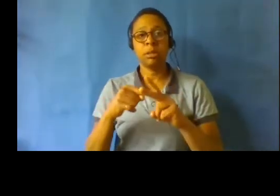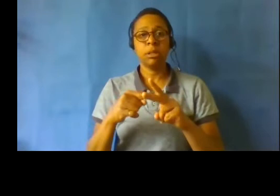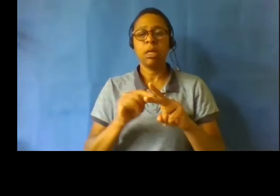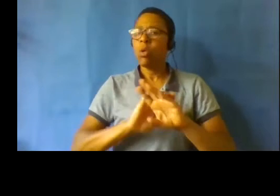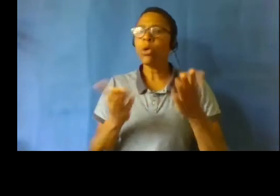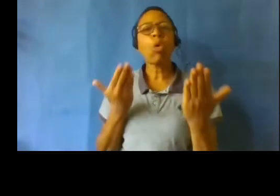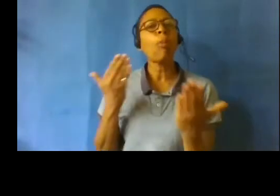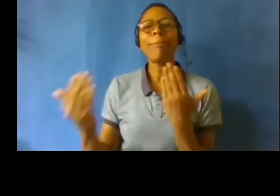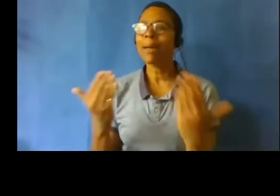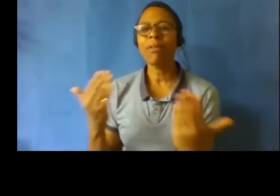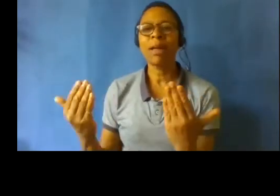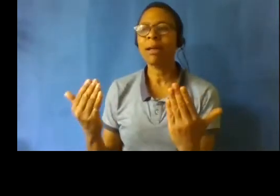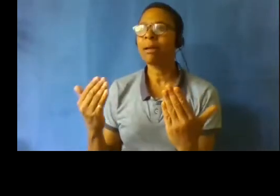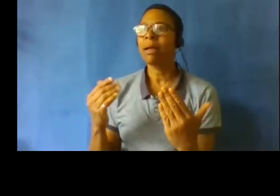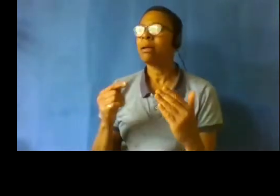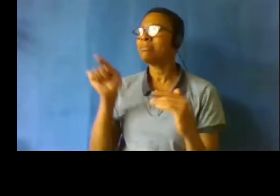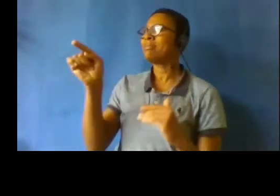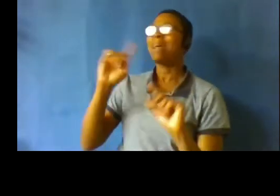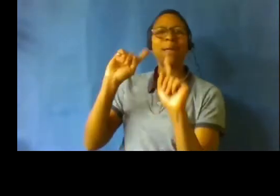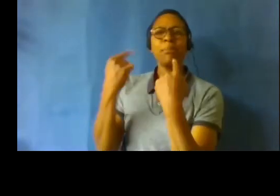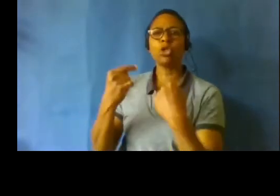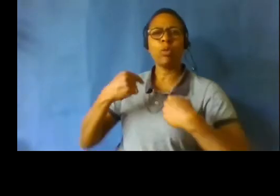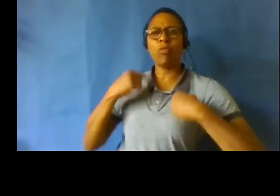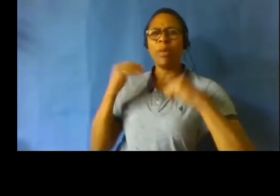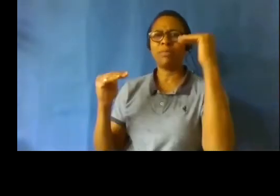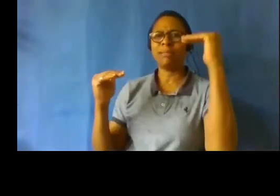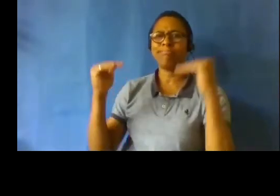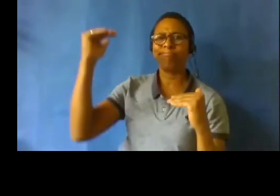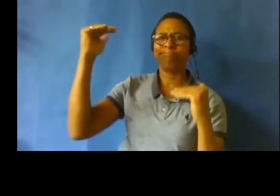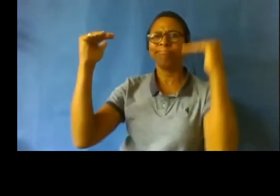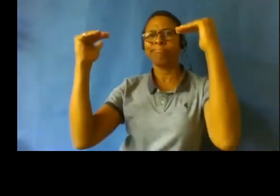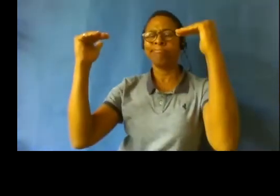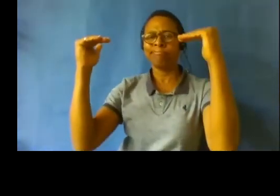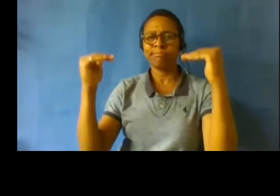I'm certain that by focusing on stimming discourse in its ability to deconstruct